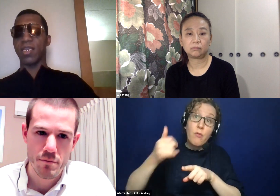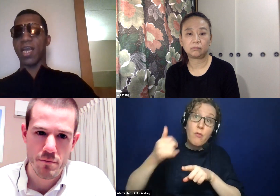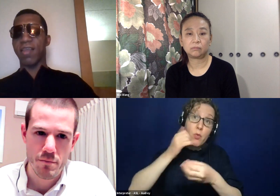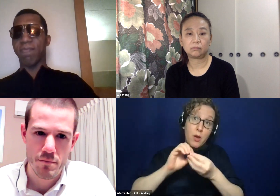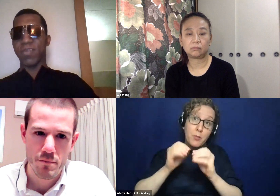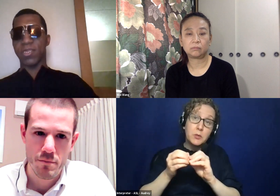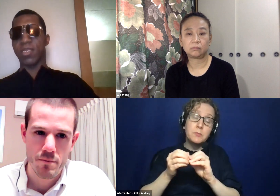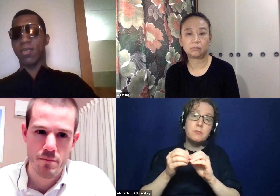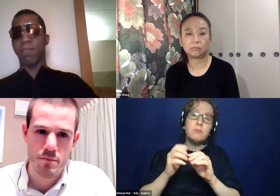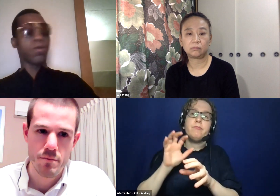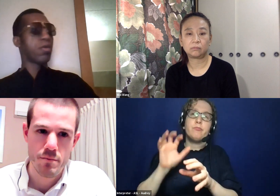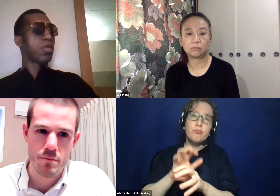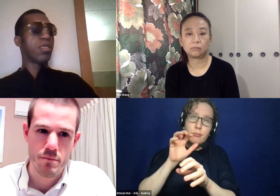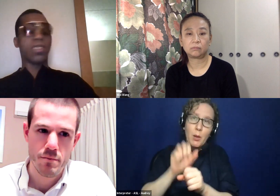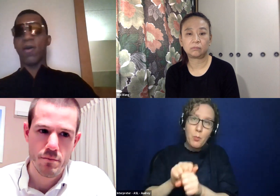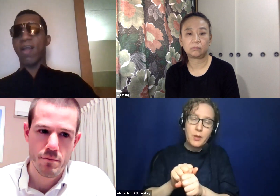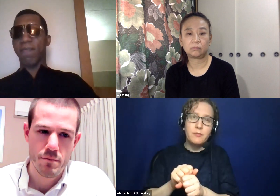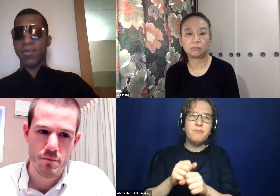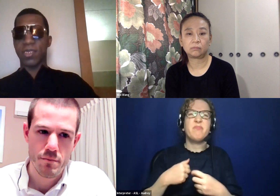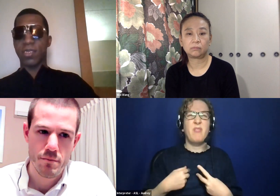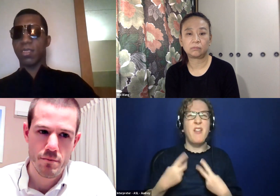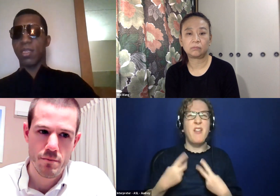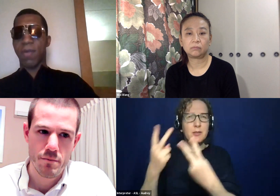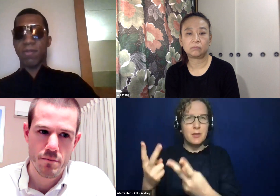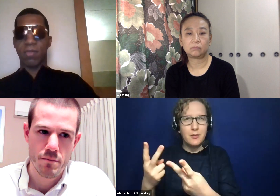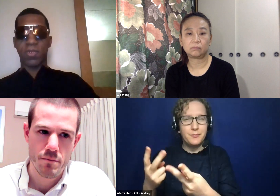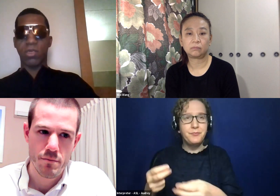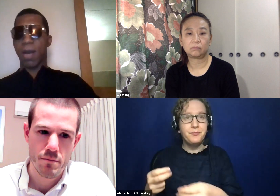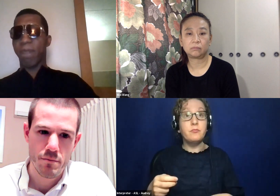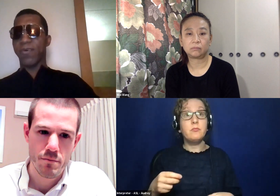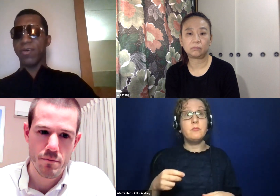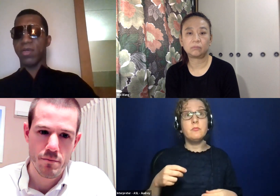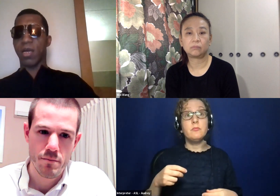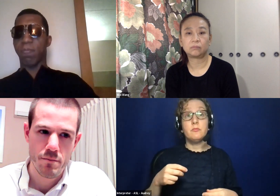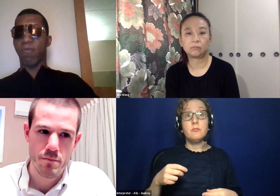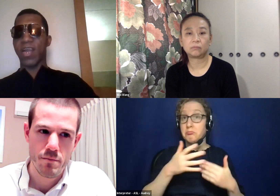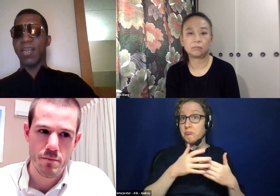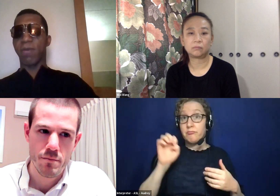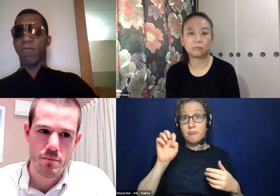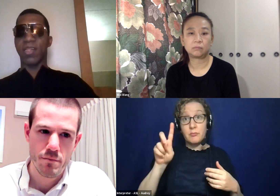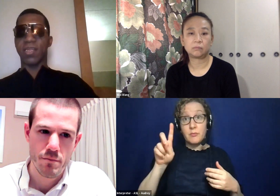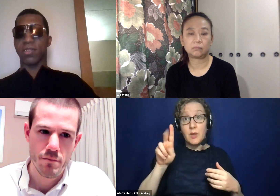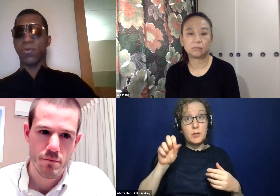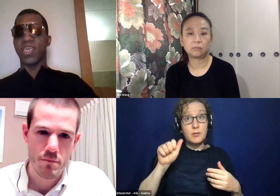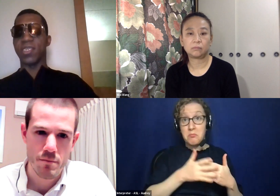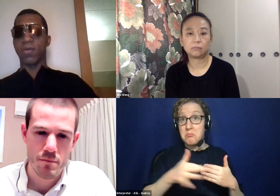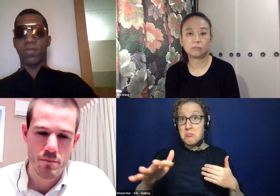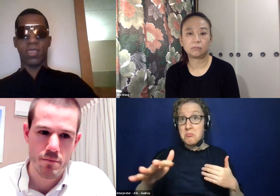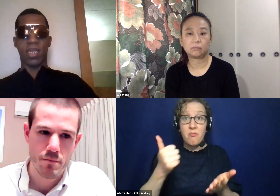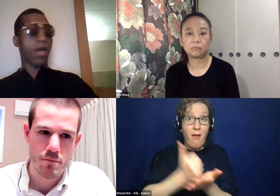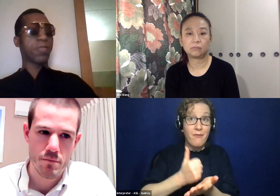and I visited them, so ever since, they were so helpful, provided me with necessary details. They